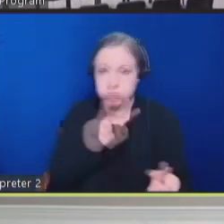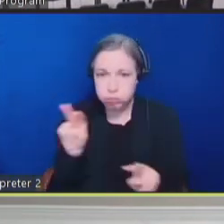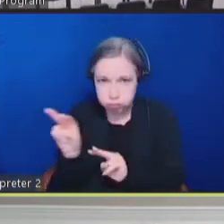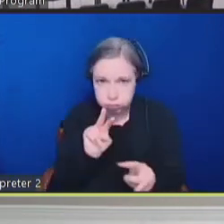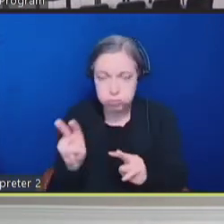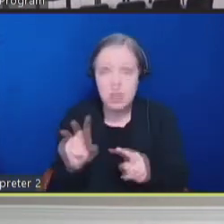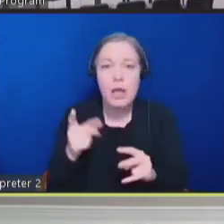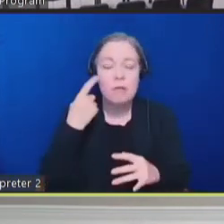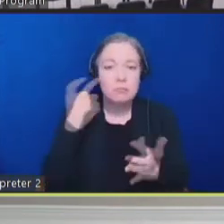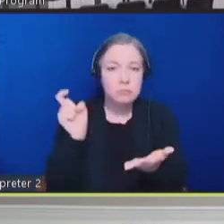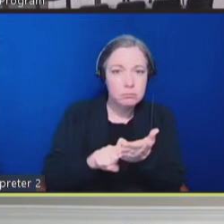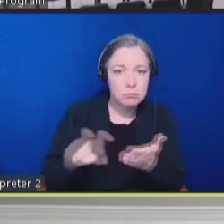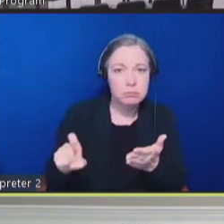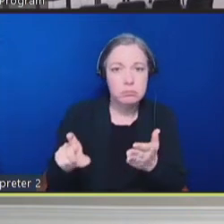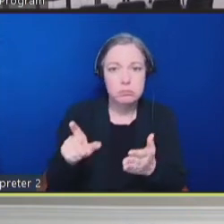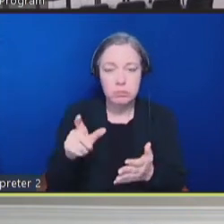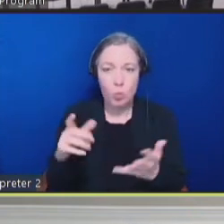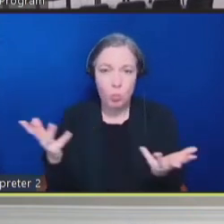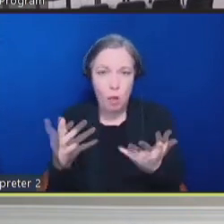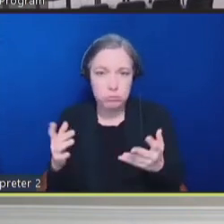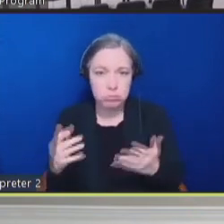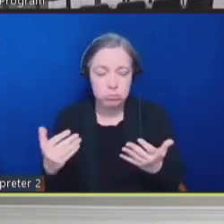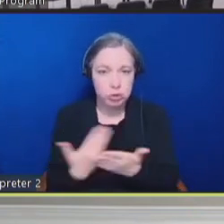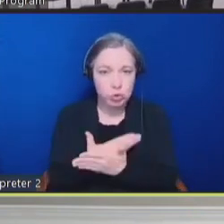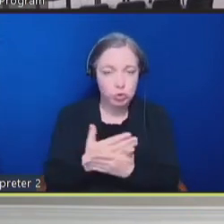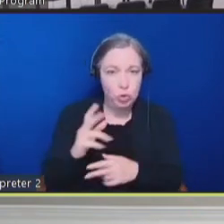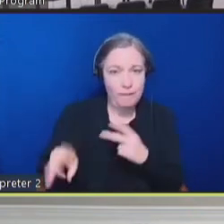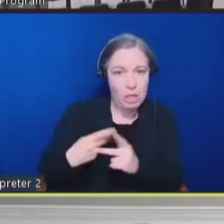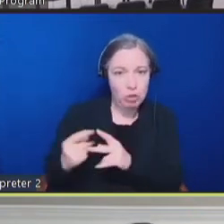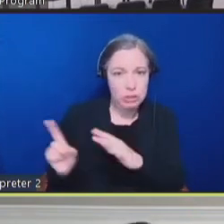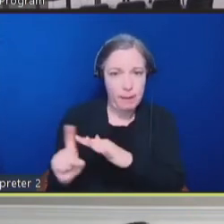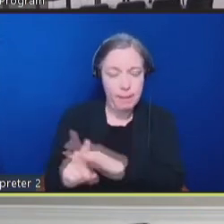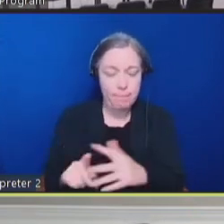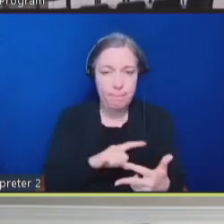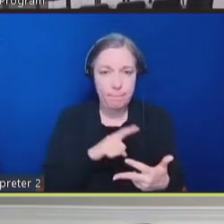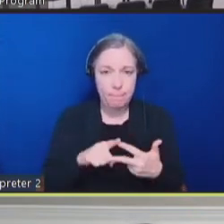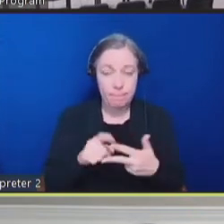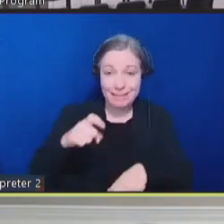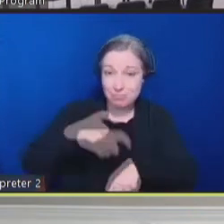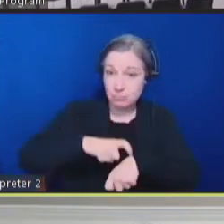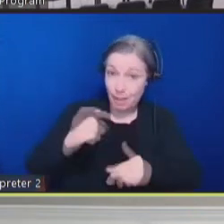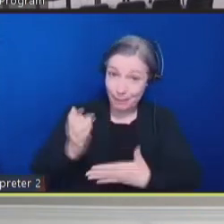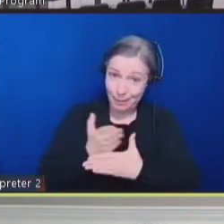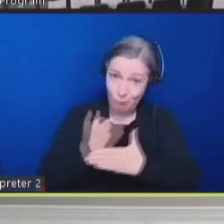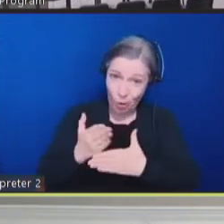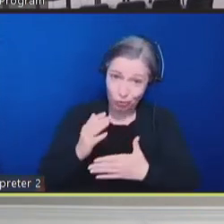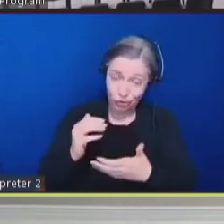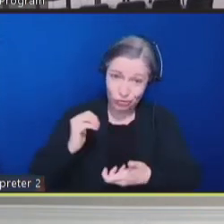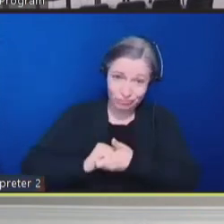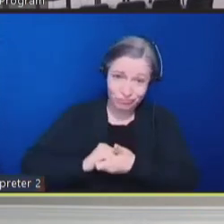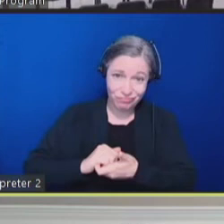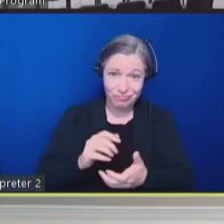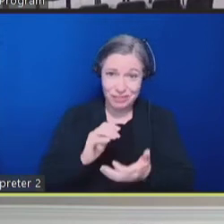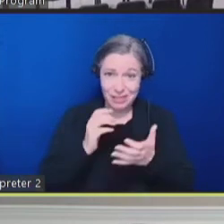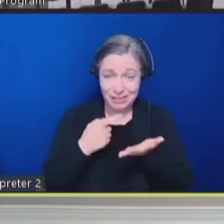Second is timely communication with partners such as yourselves, providers, and the public.